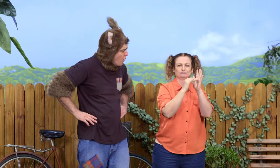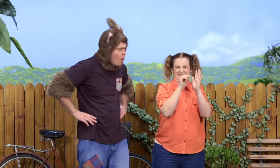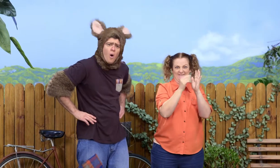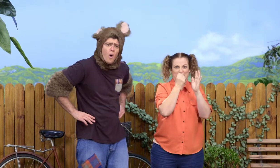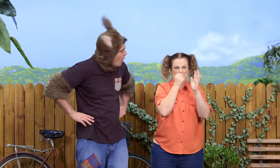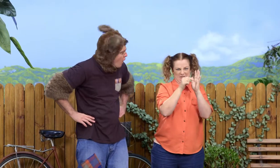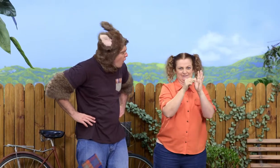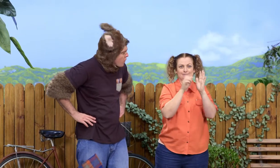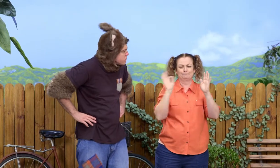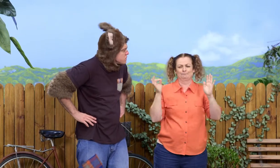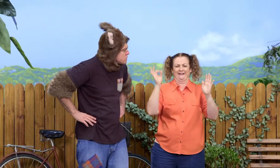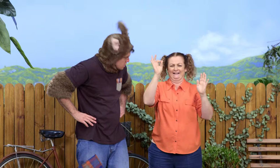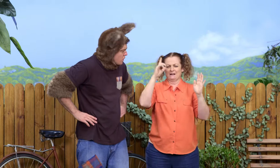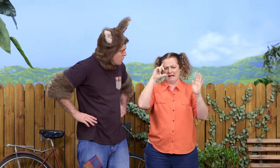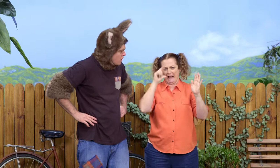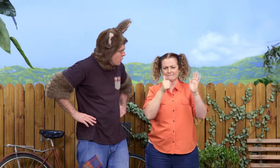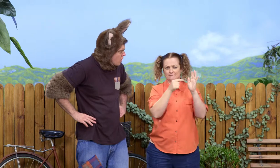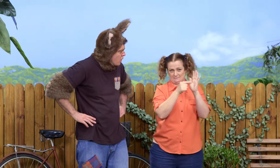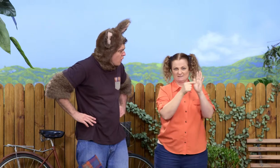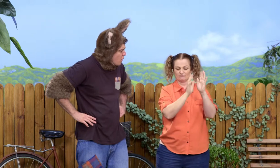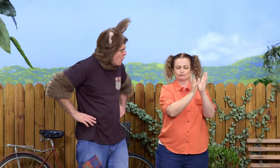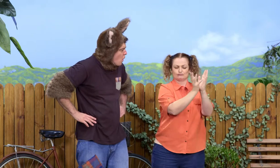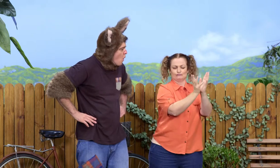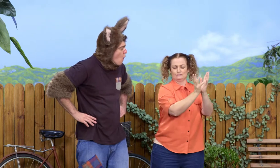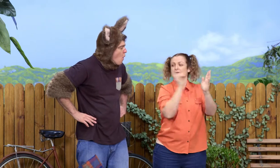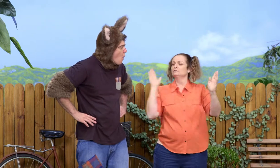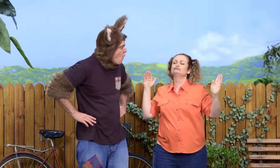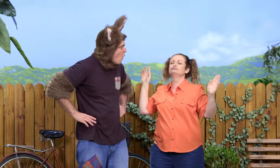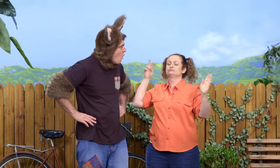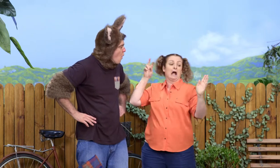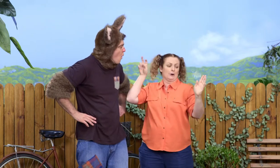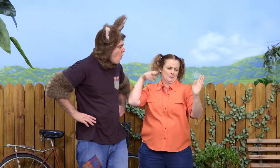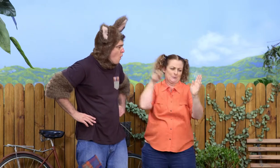they land on it and have a drink. It's like the nectar that bees love.